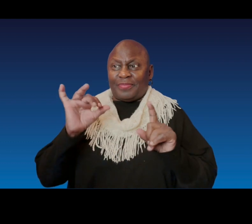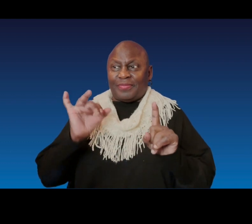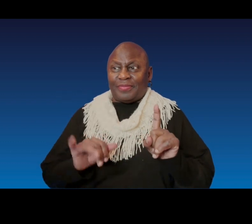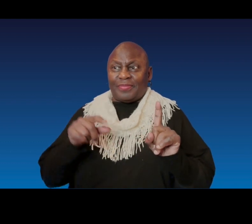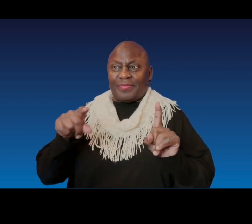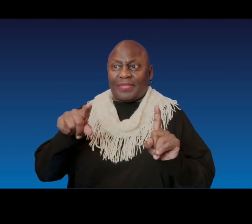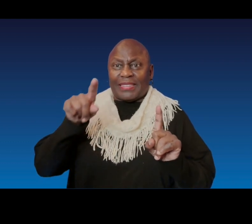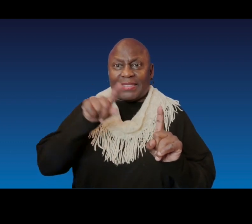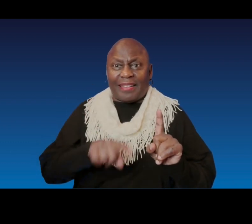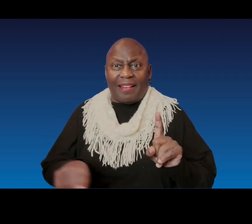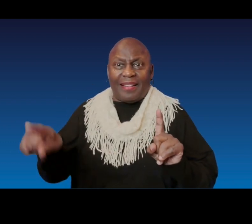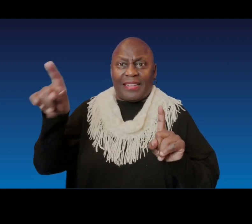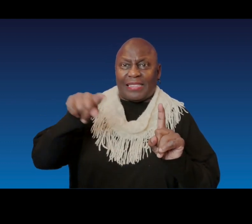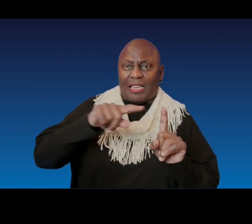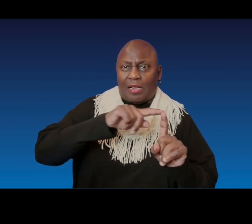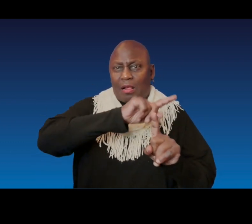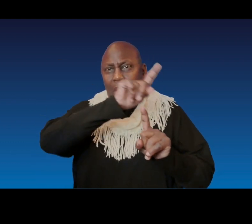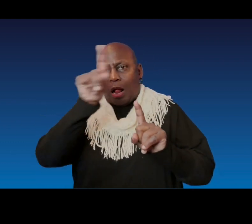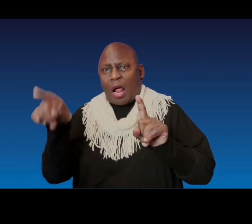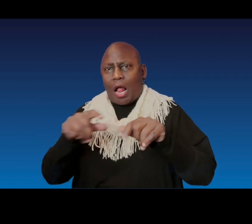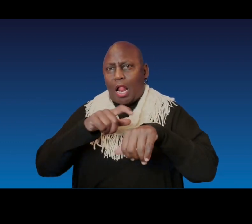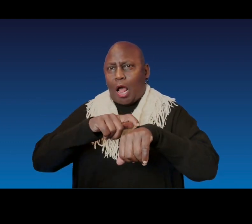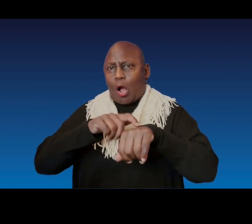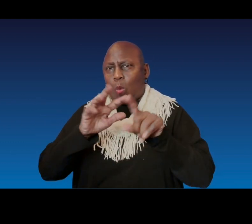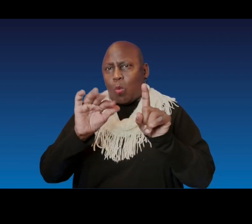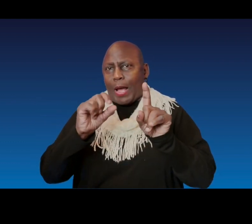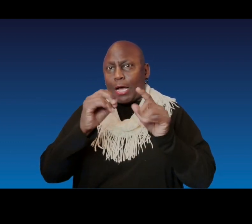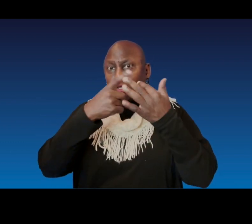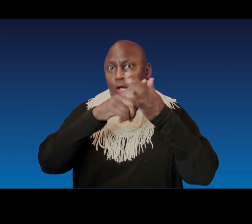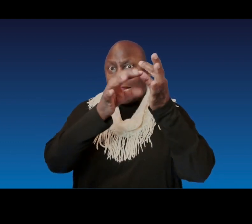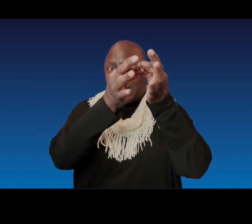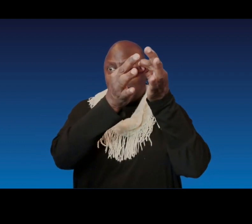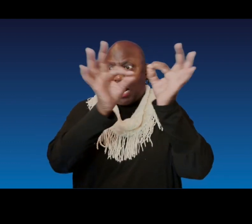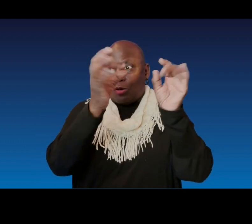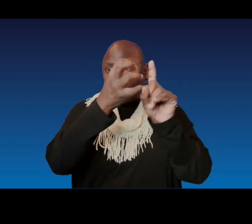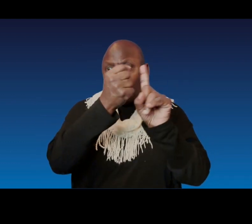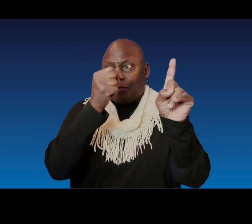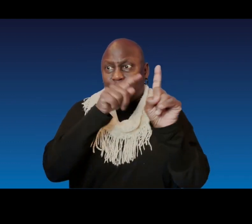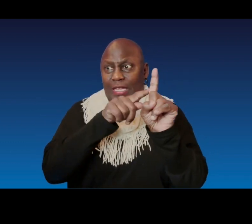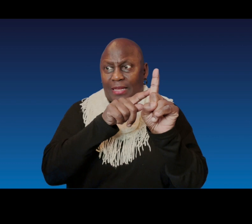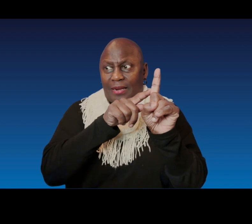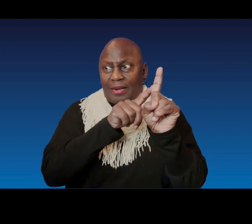This cycle runs clockwise, starting with language deprivation,